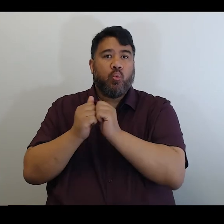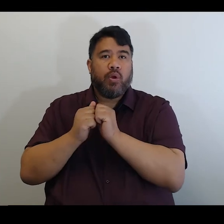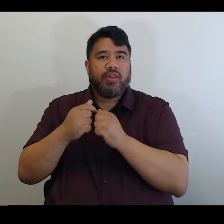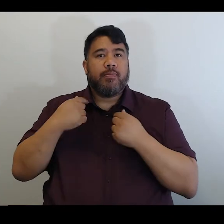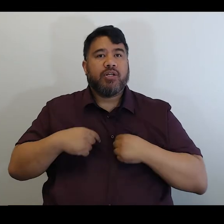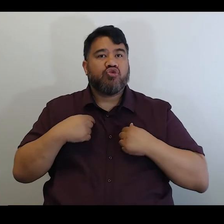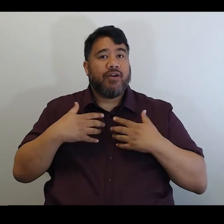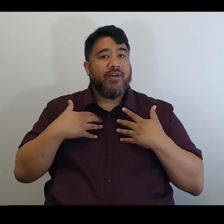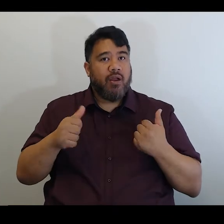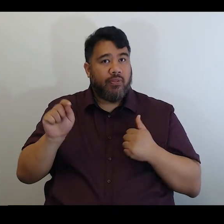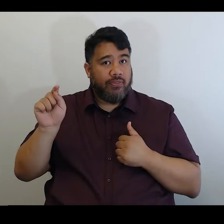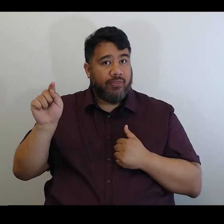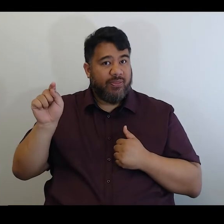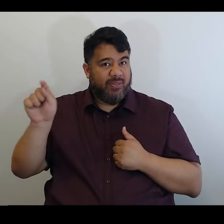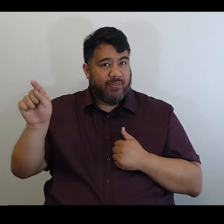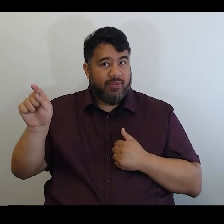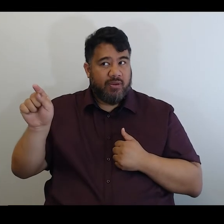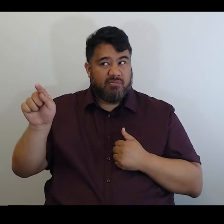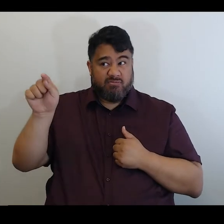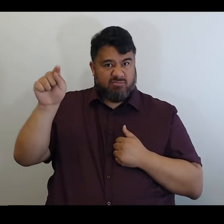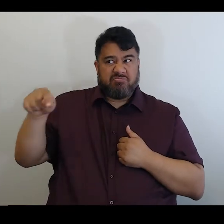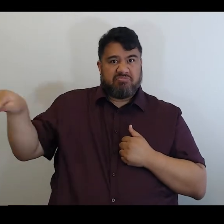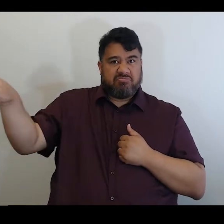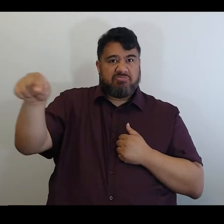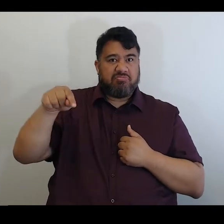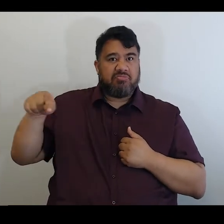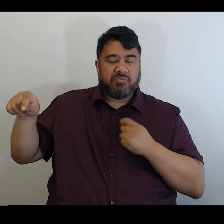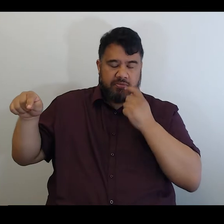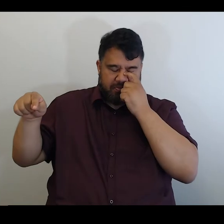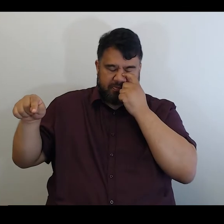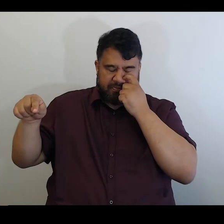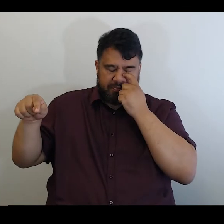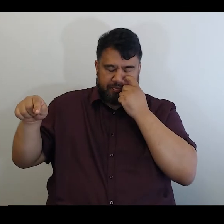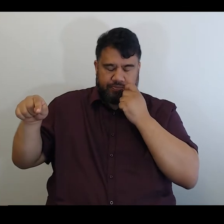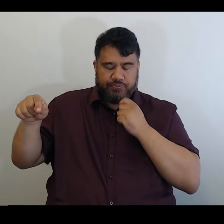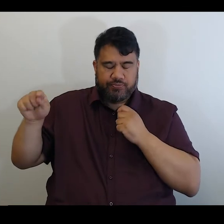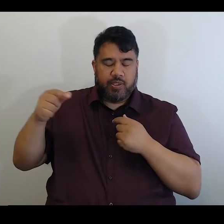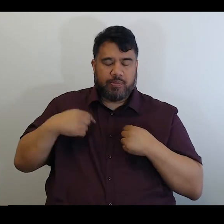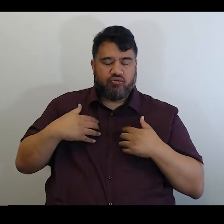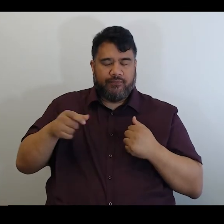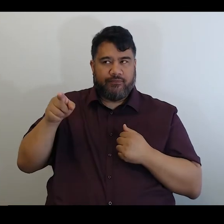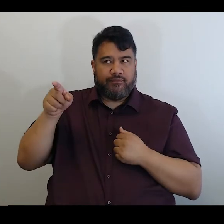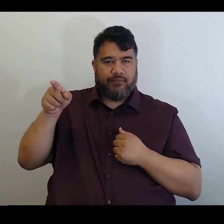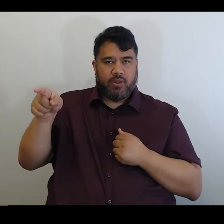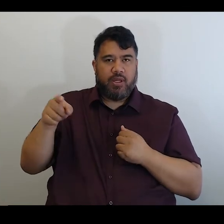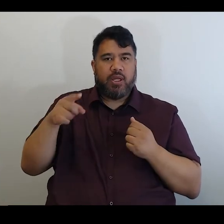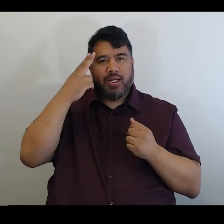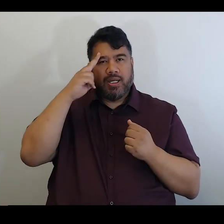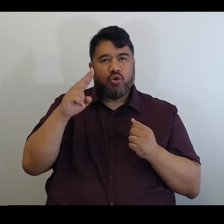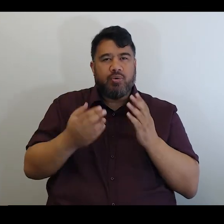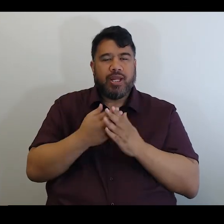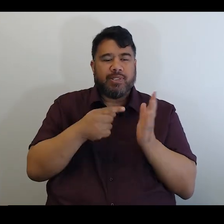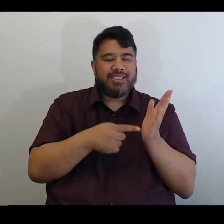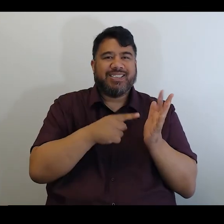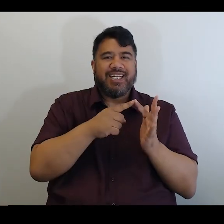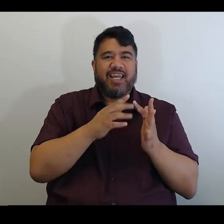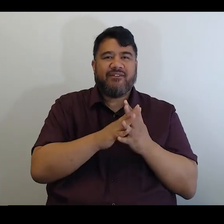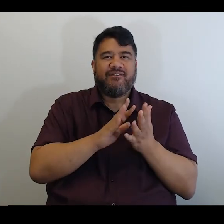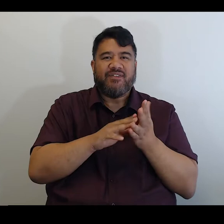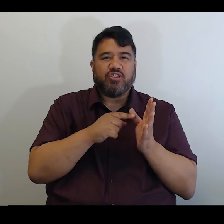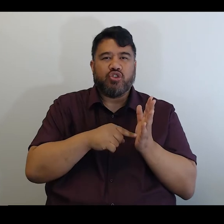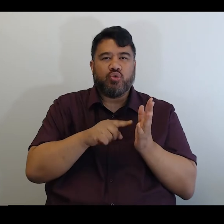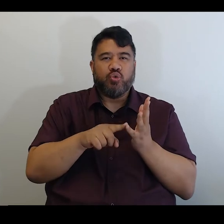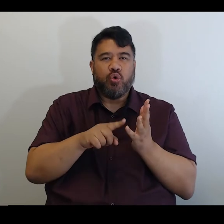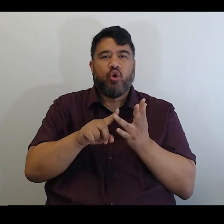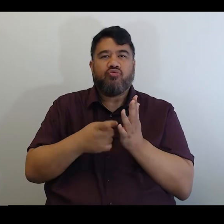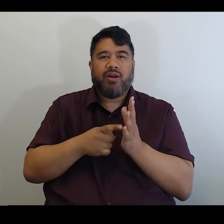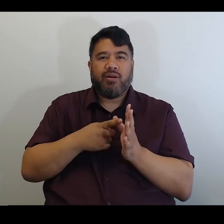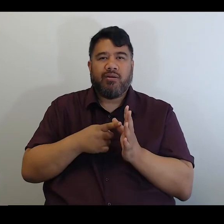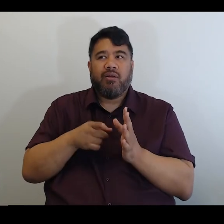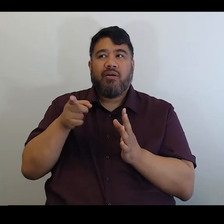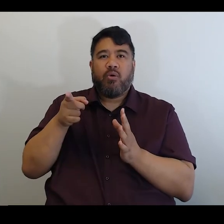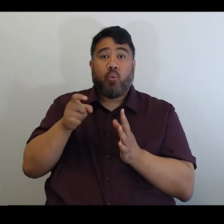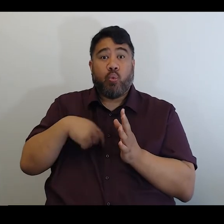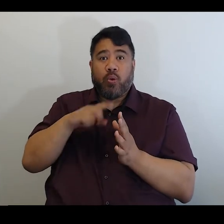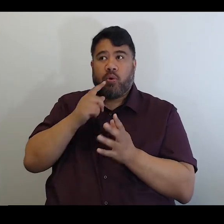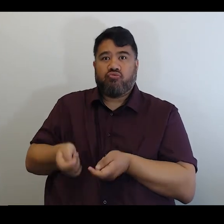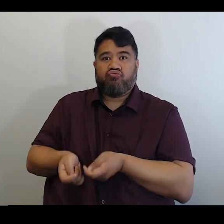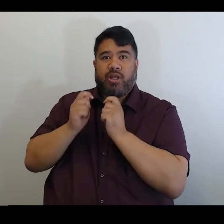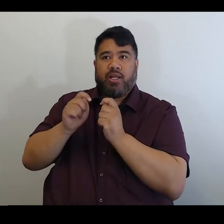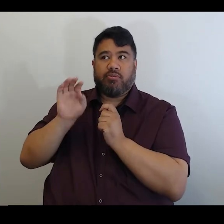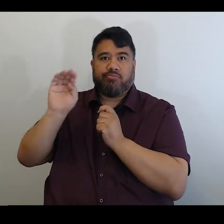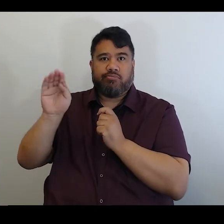who’s one of the entities that have been created through the health reforms that we will raise with them, the importance of that so I've just made a note.